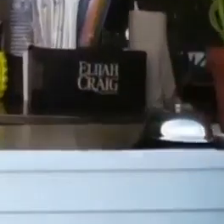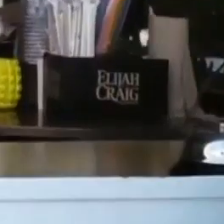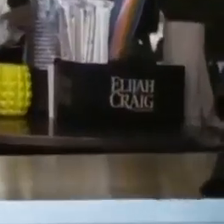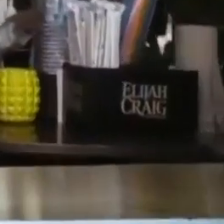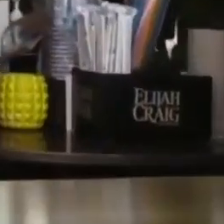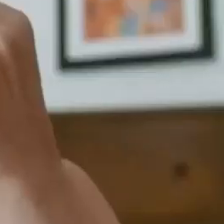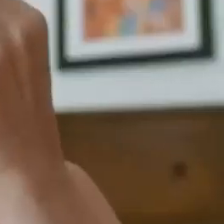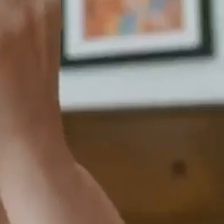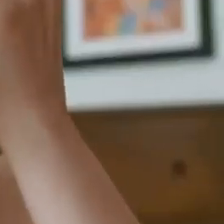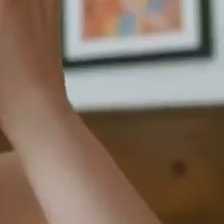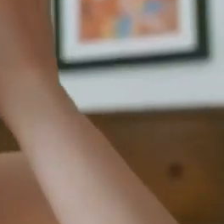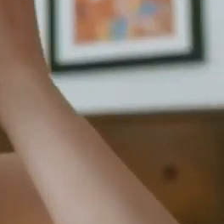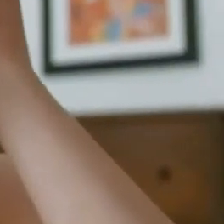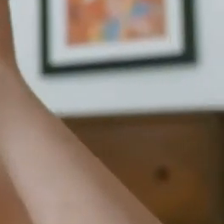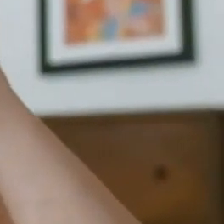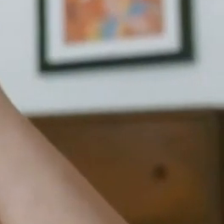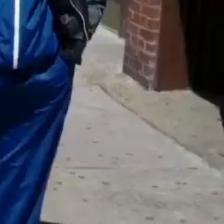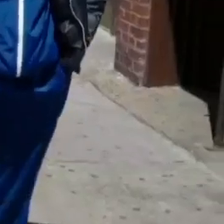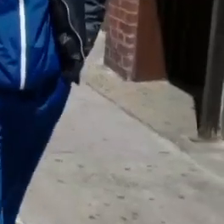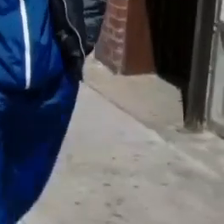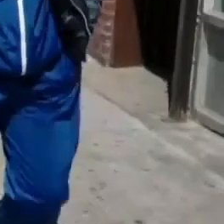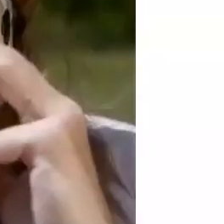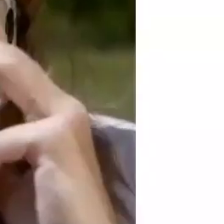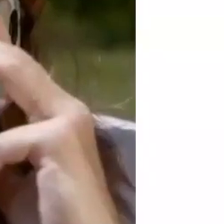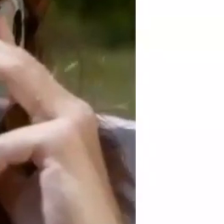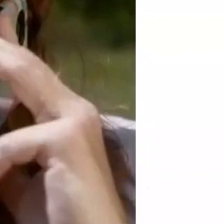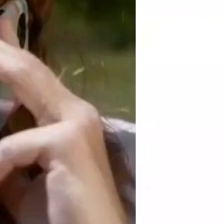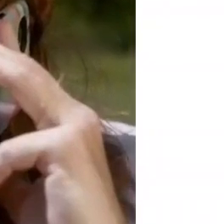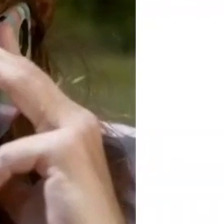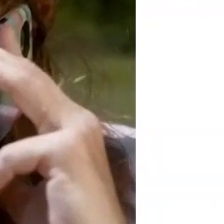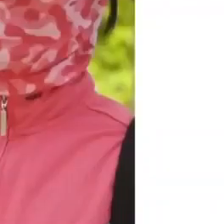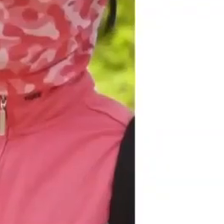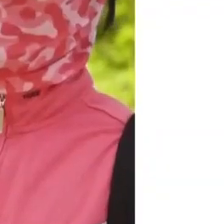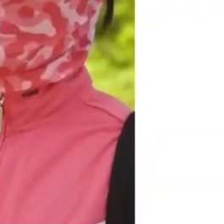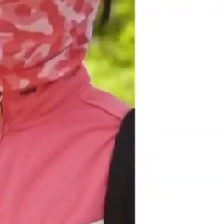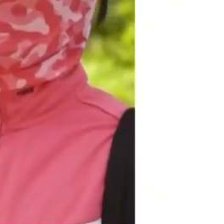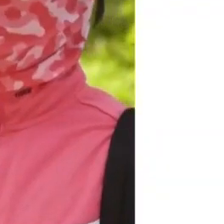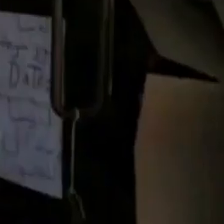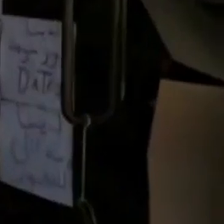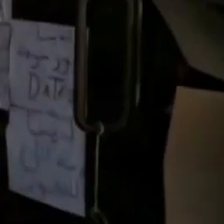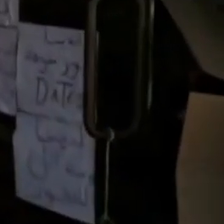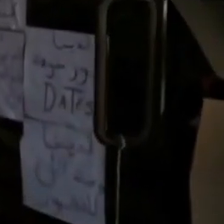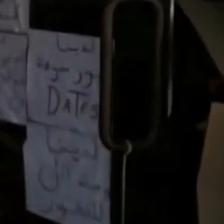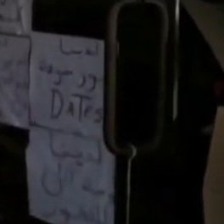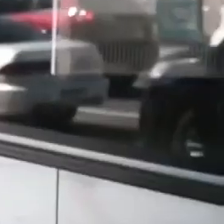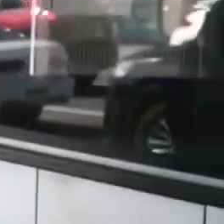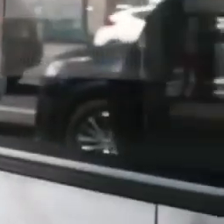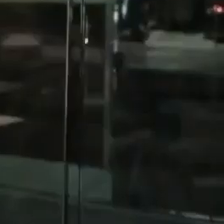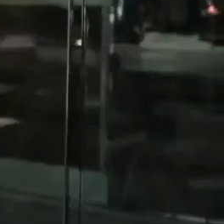WHILE OUR EVERYDAY HEROES HAVE BEEN WORKING OVERTIME. FOR NEW YORK TO REOPEN.